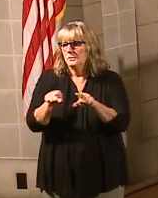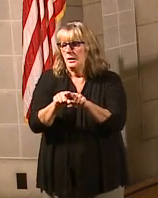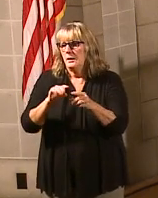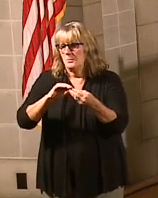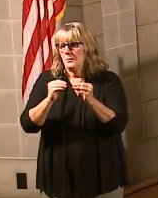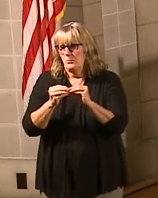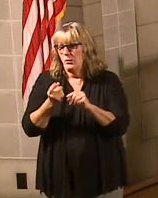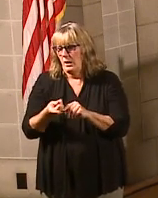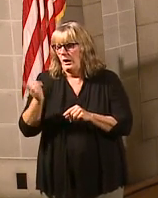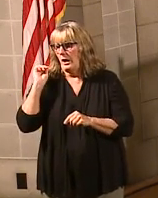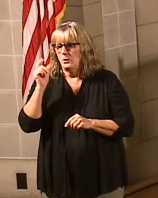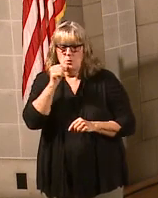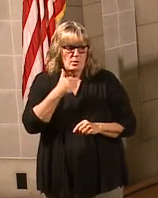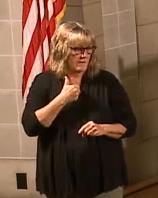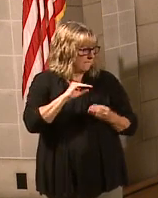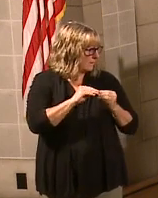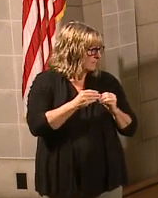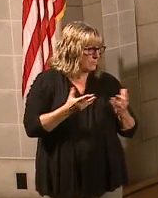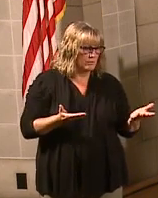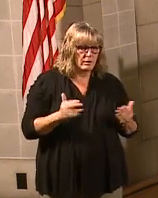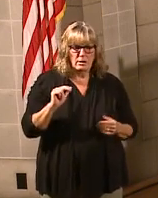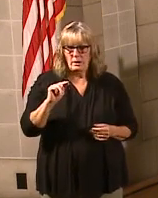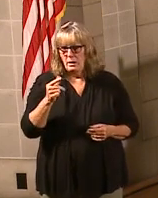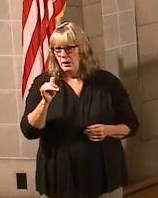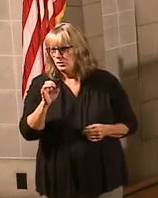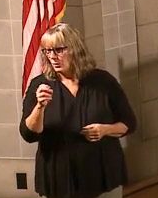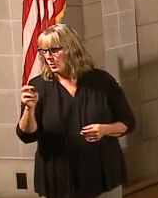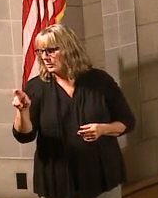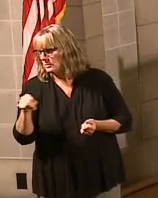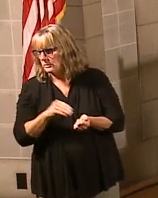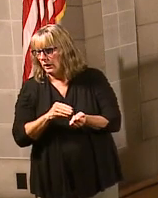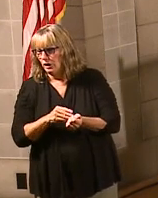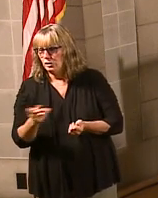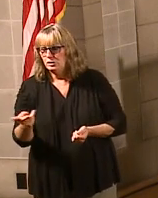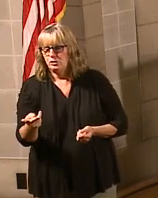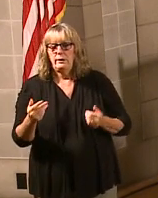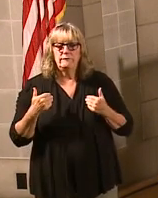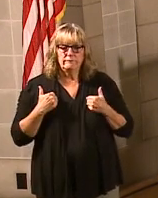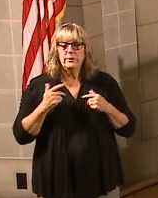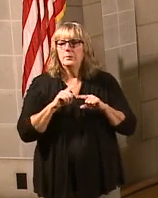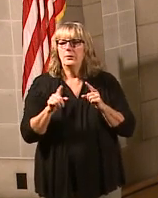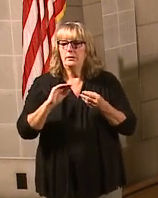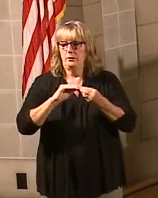5 HOSPITALIZATIONS FROM WHERE WE